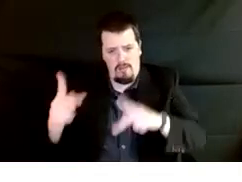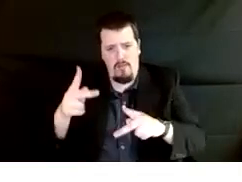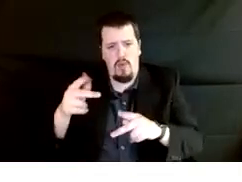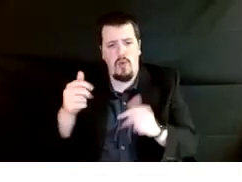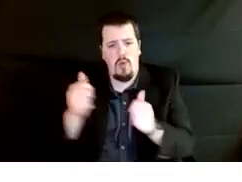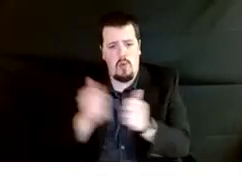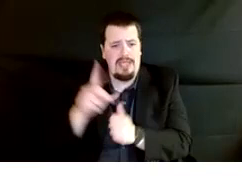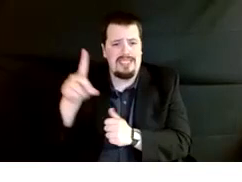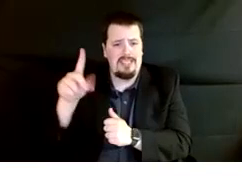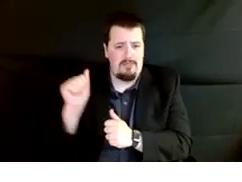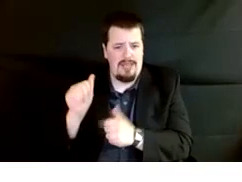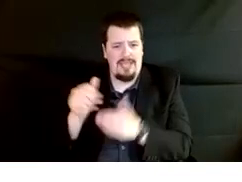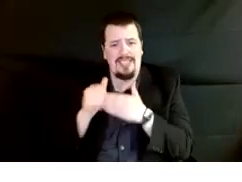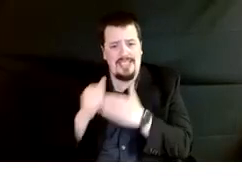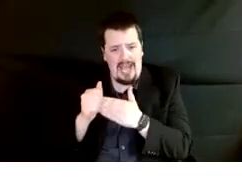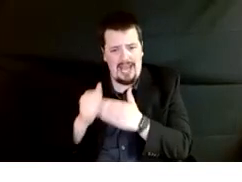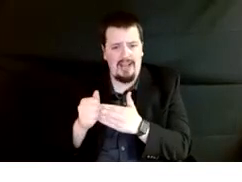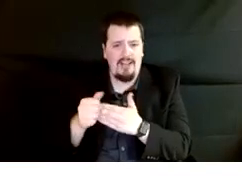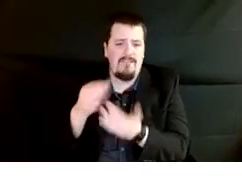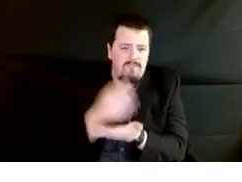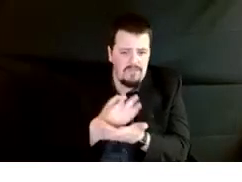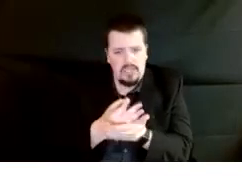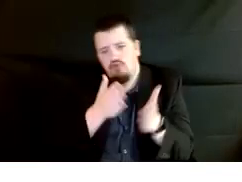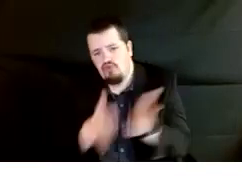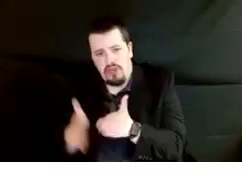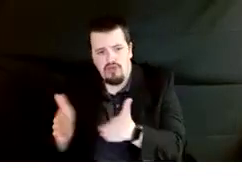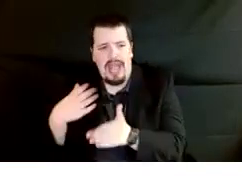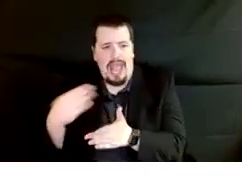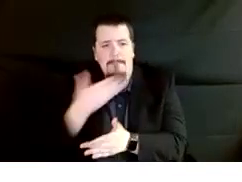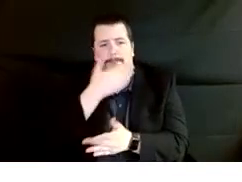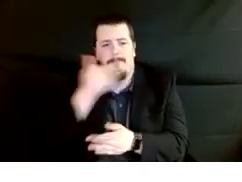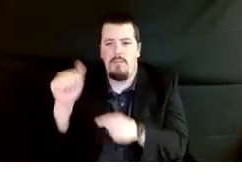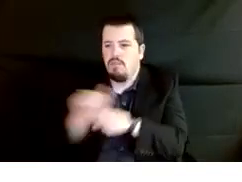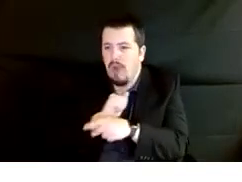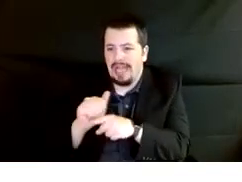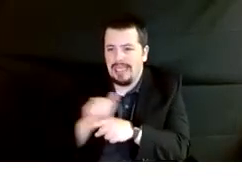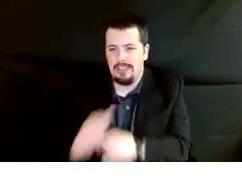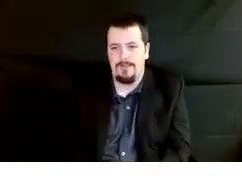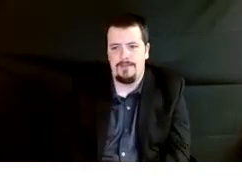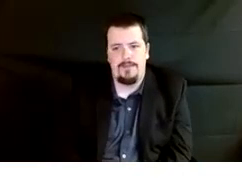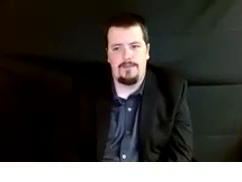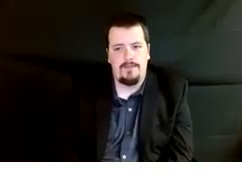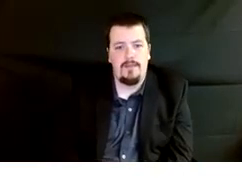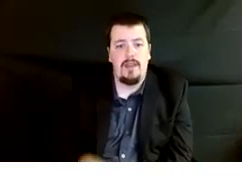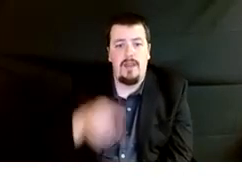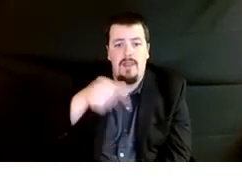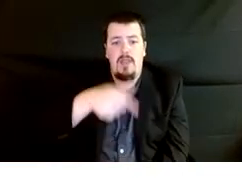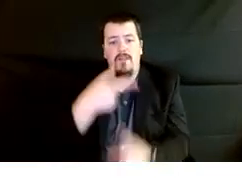Guidance, Funding, Strategies and Best Practices and this is in the archives for the ADA National